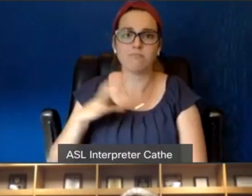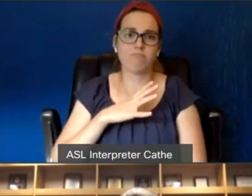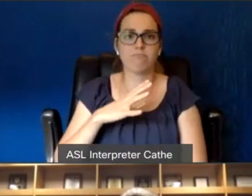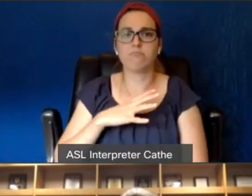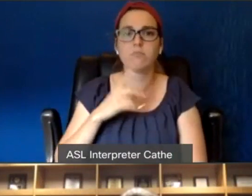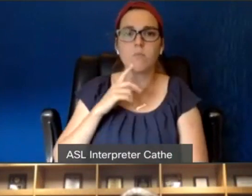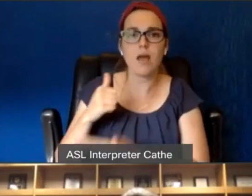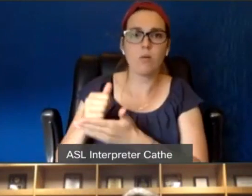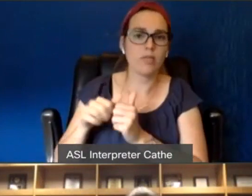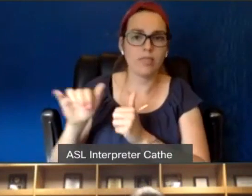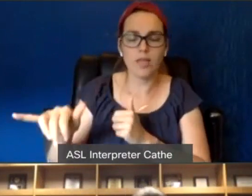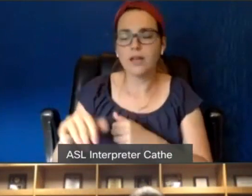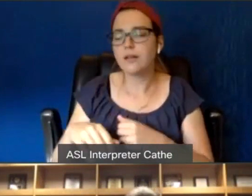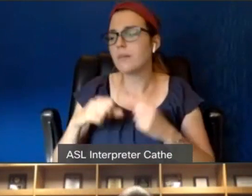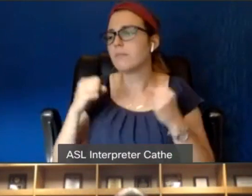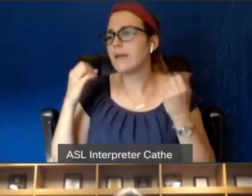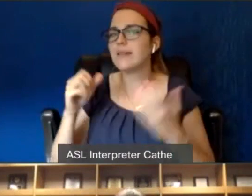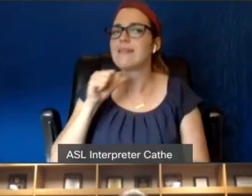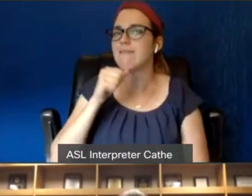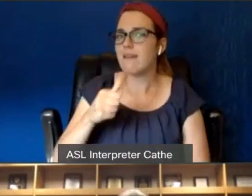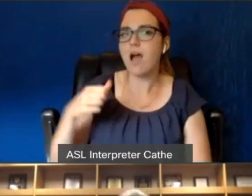A lot of nonprofit recovery organizations